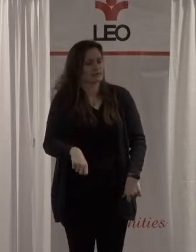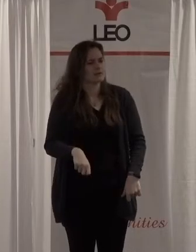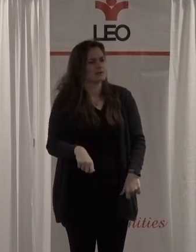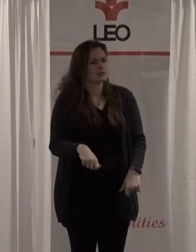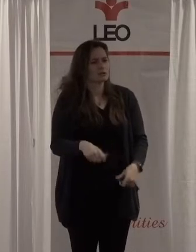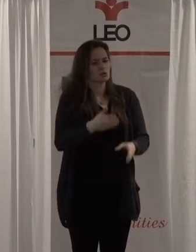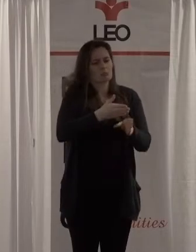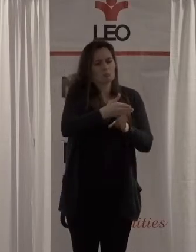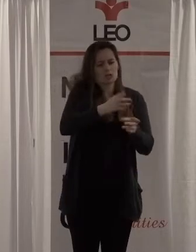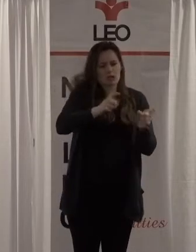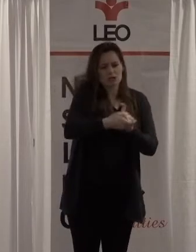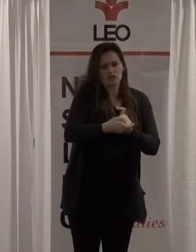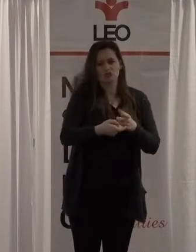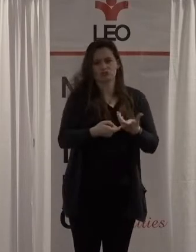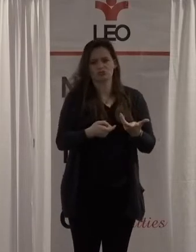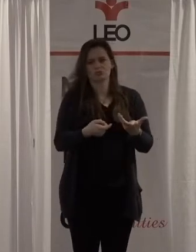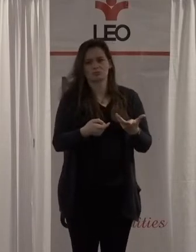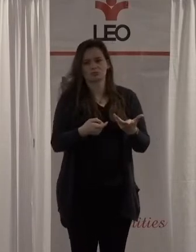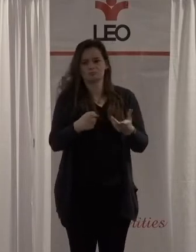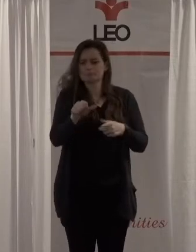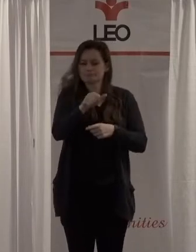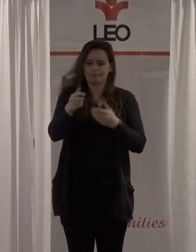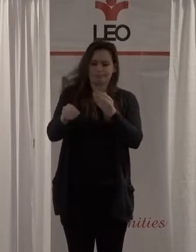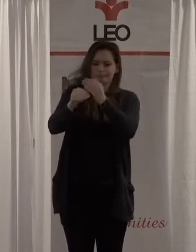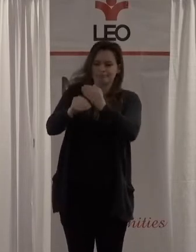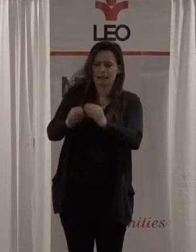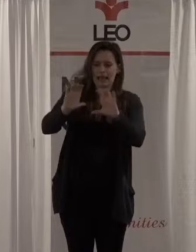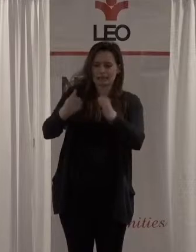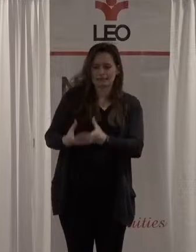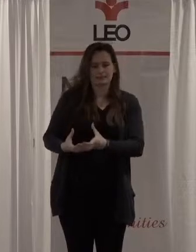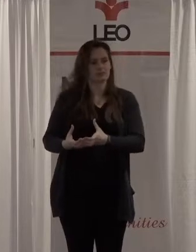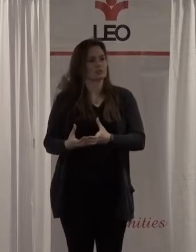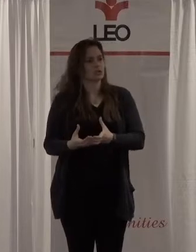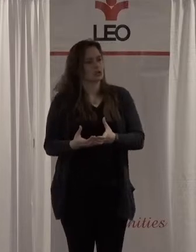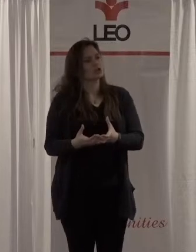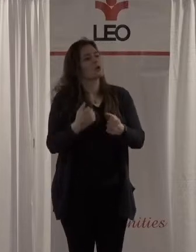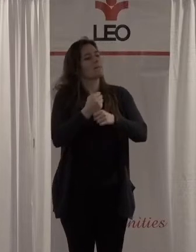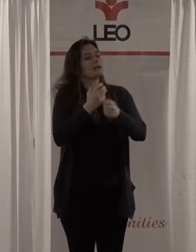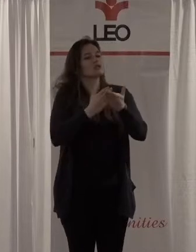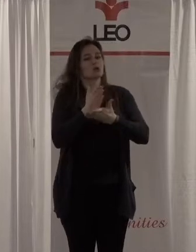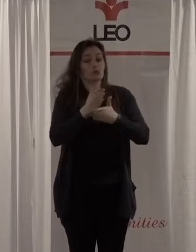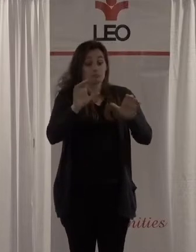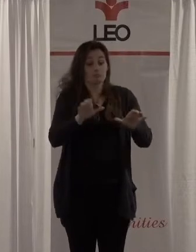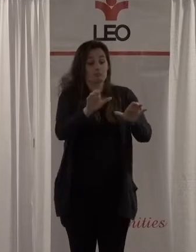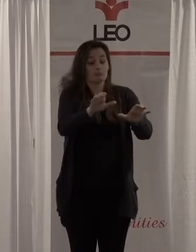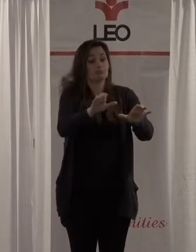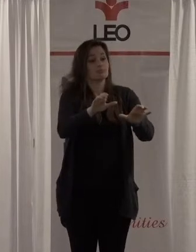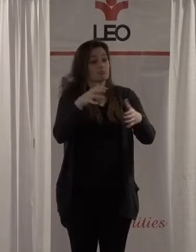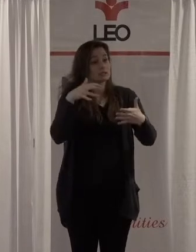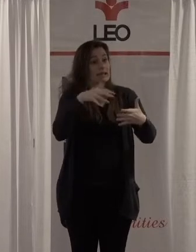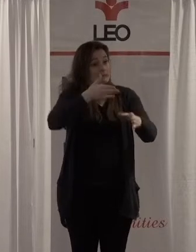BUT WHATEVER YOU DO, MAKE SURE IT'S YOUR PASSION AND YOU WANT TO DO IT AND THAT YOU DO IT WELL.